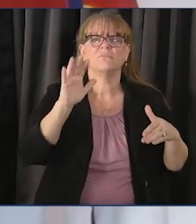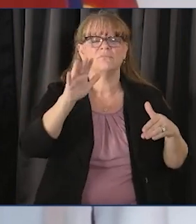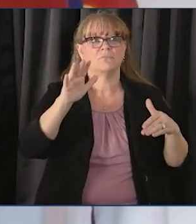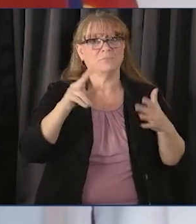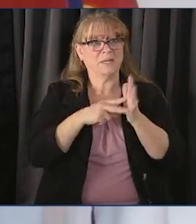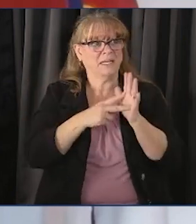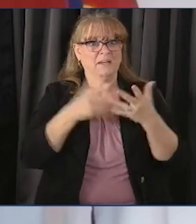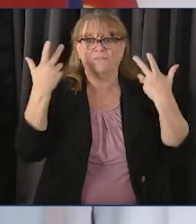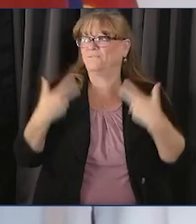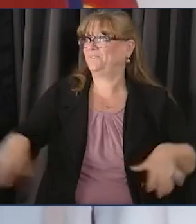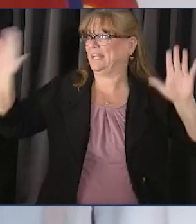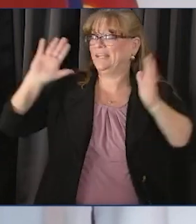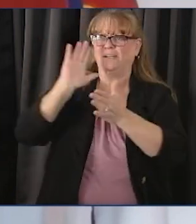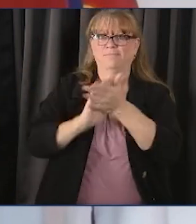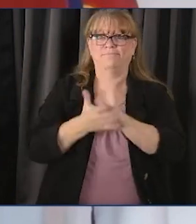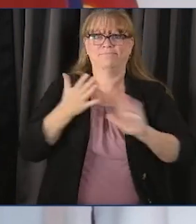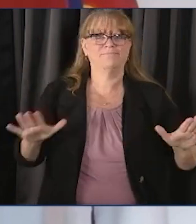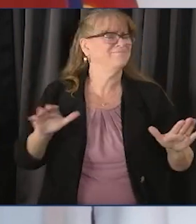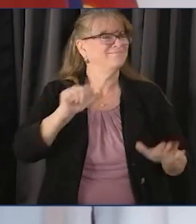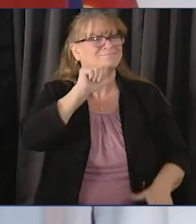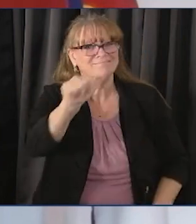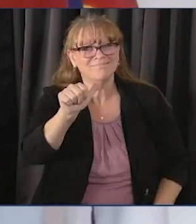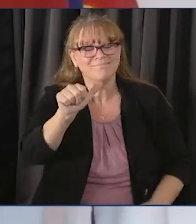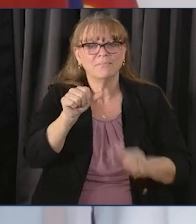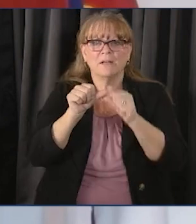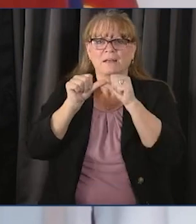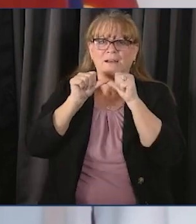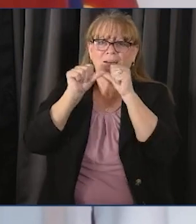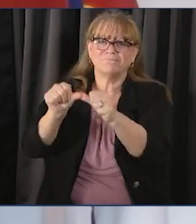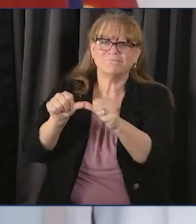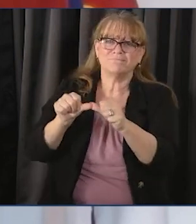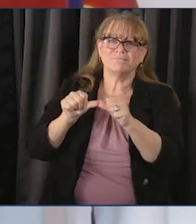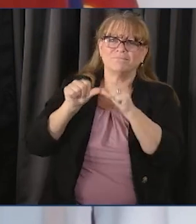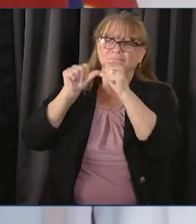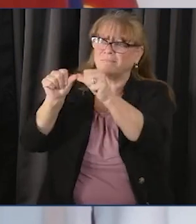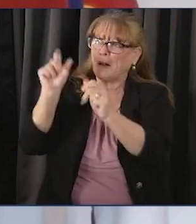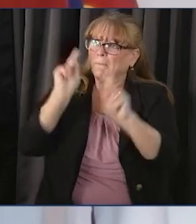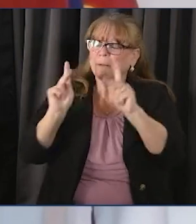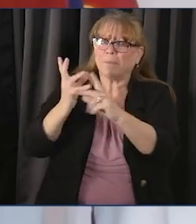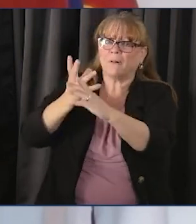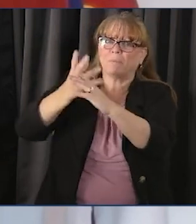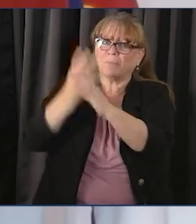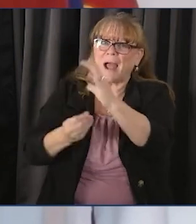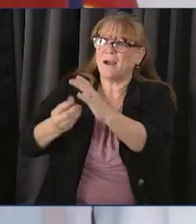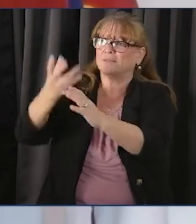Over 400,000 mothers and fathers, aunts and uncles, brothers and sisters, sons and daughters.